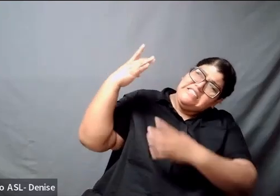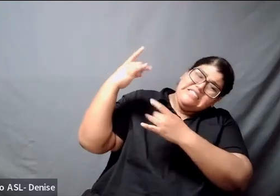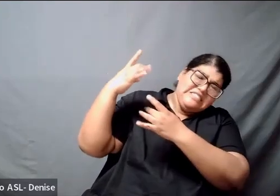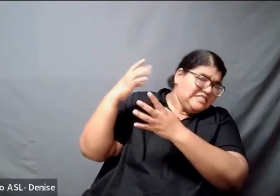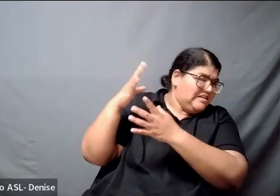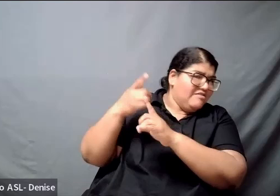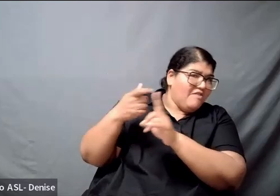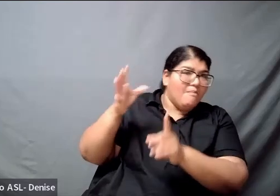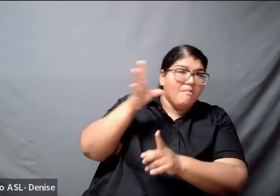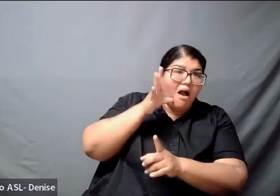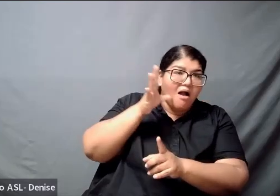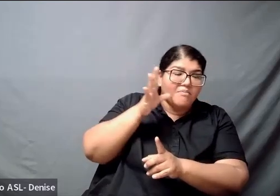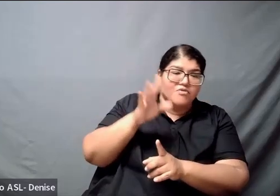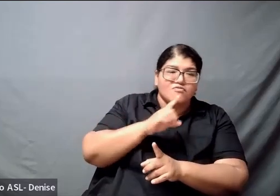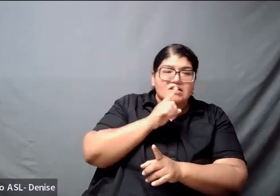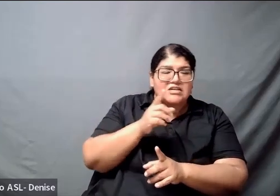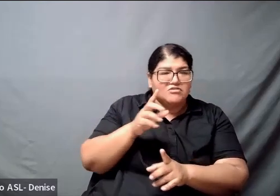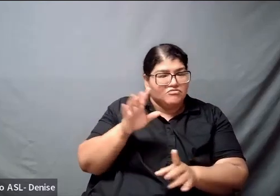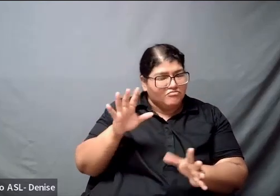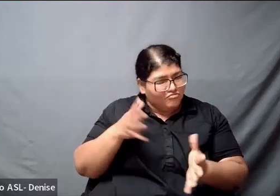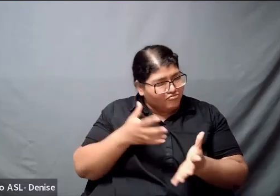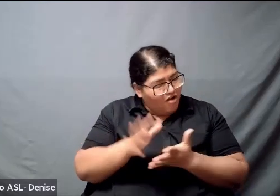it's a rough slog, but it's also a beautiful book,